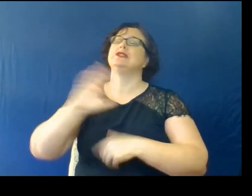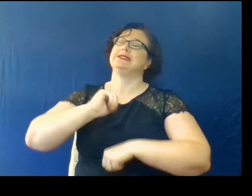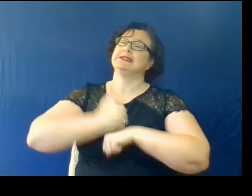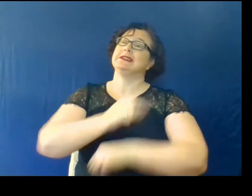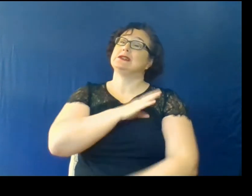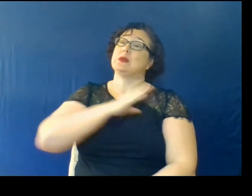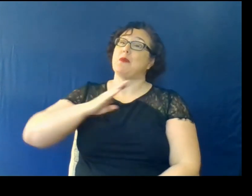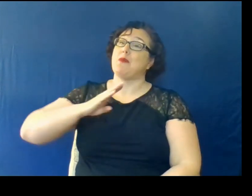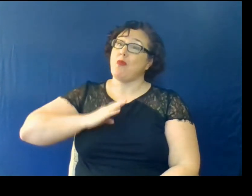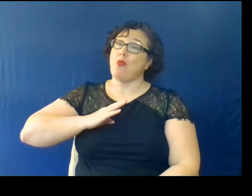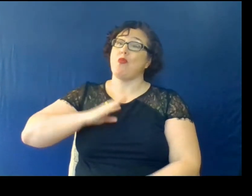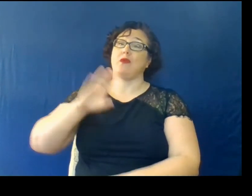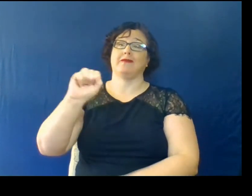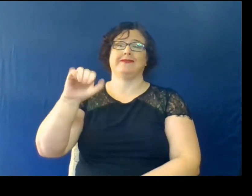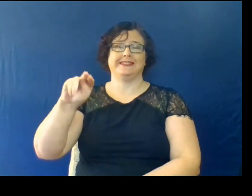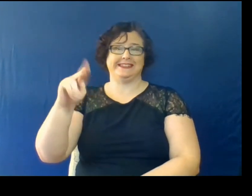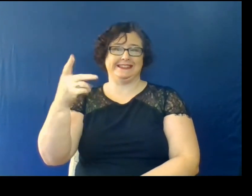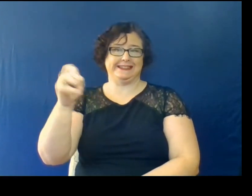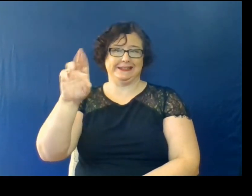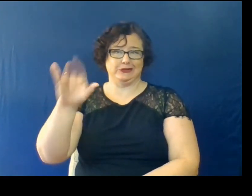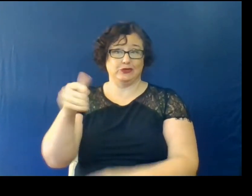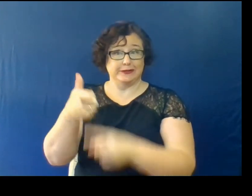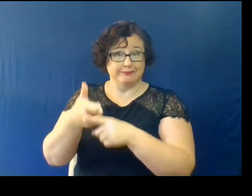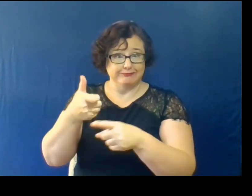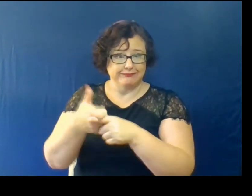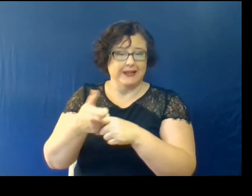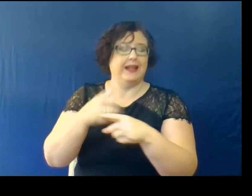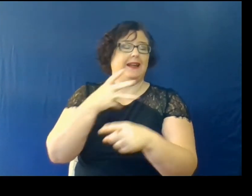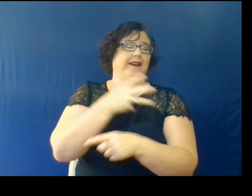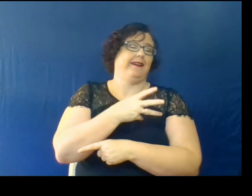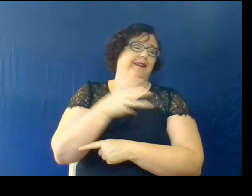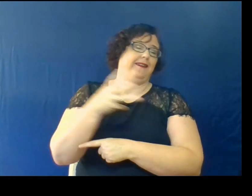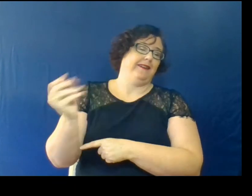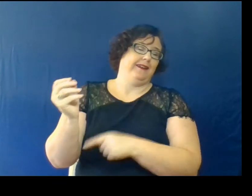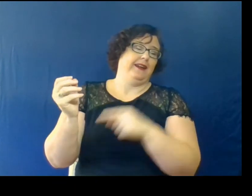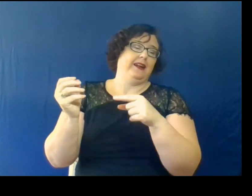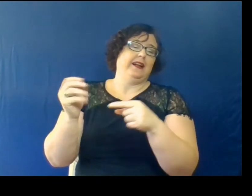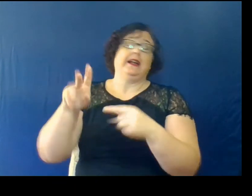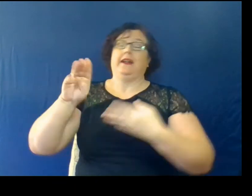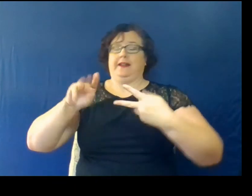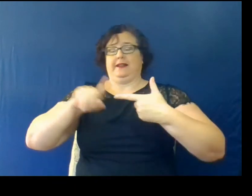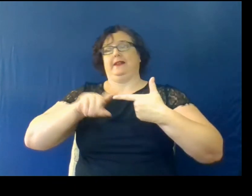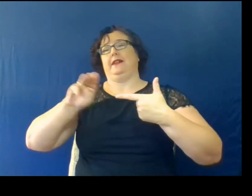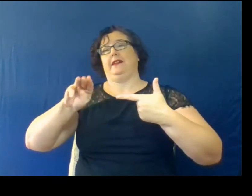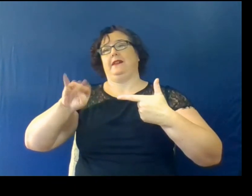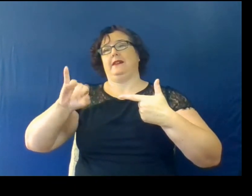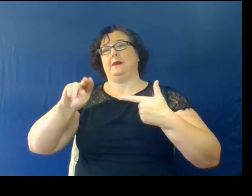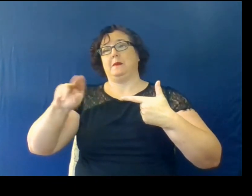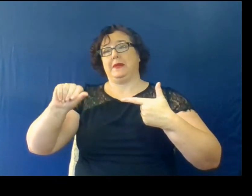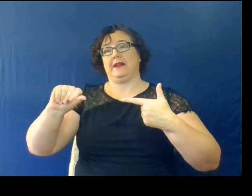consulting firm. And Minna Hong also sits on the board of Synergies Work. She is retired from